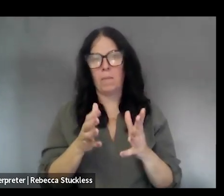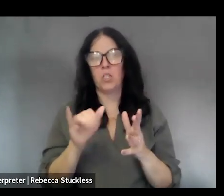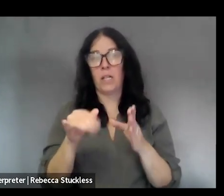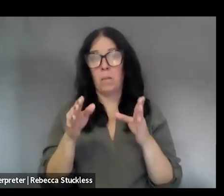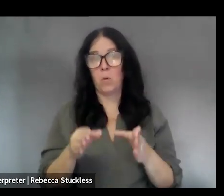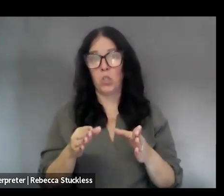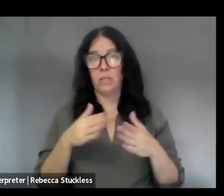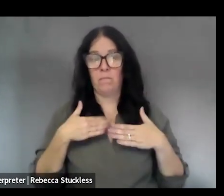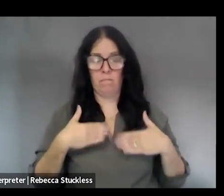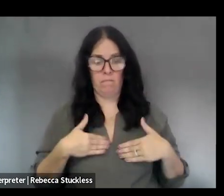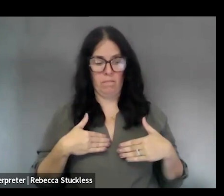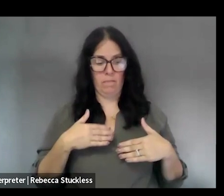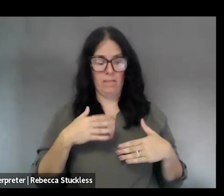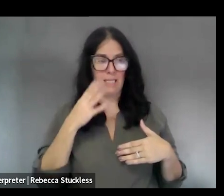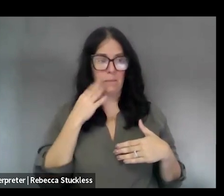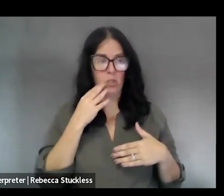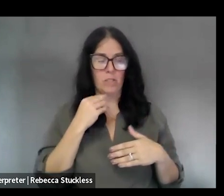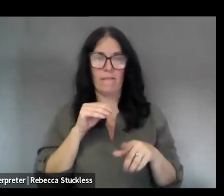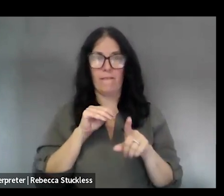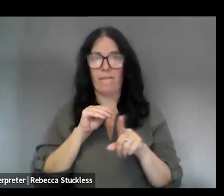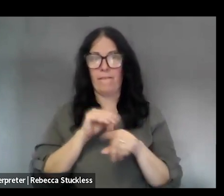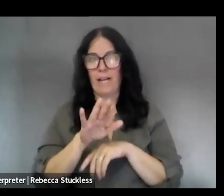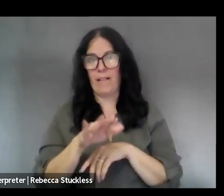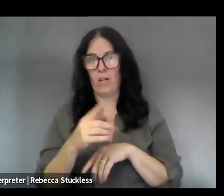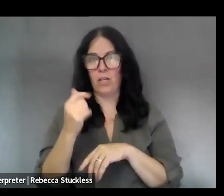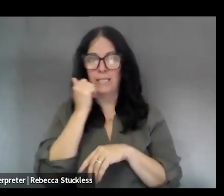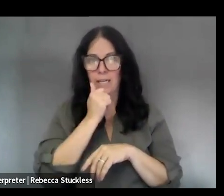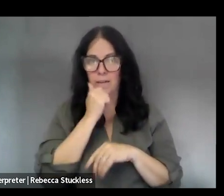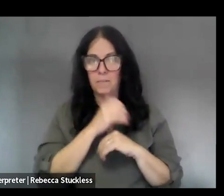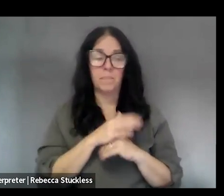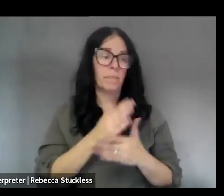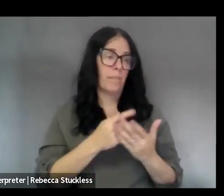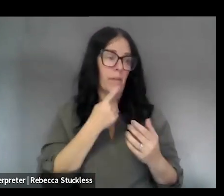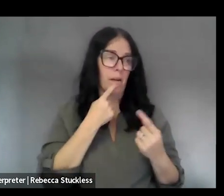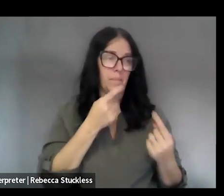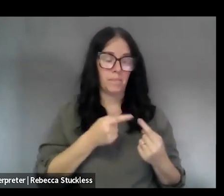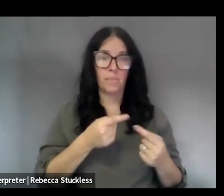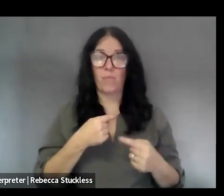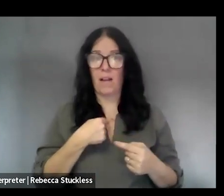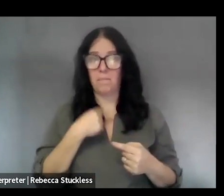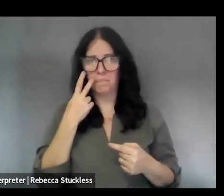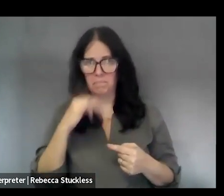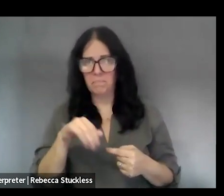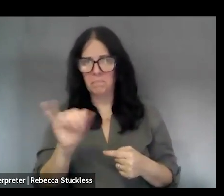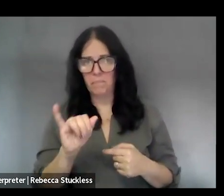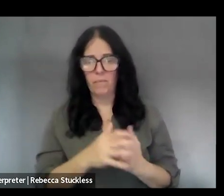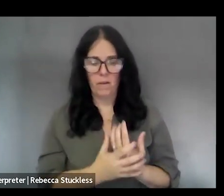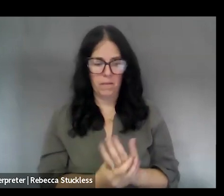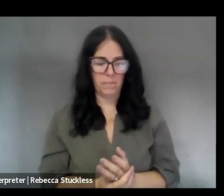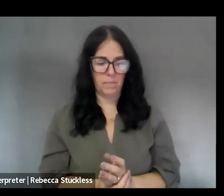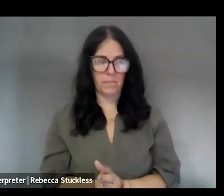day to day. Folks here have mentioned, like, struggles with jobs. I've had that, too, right? If you, I